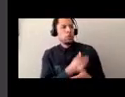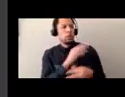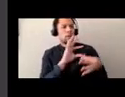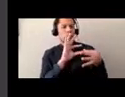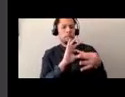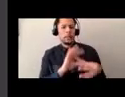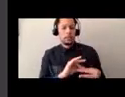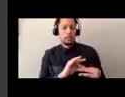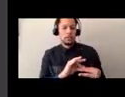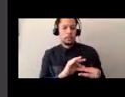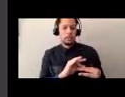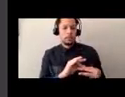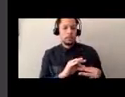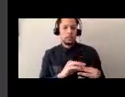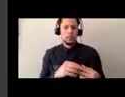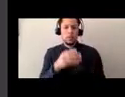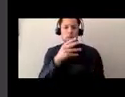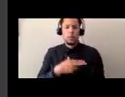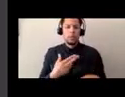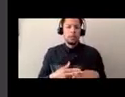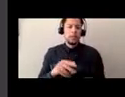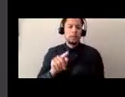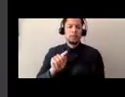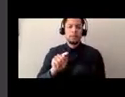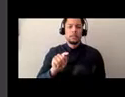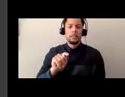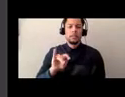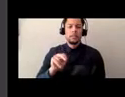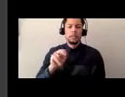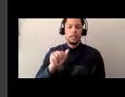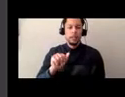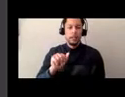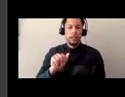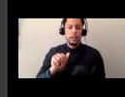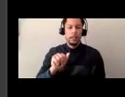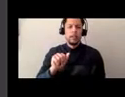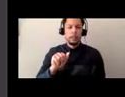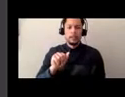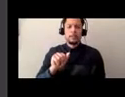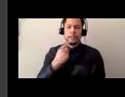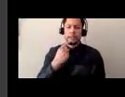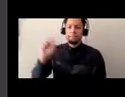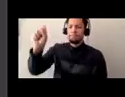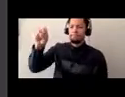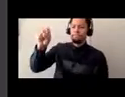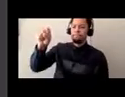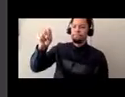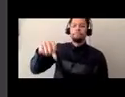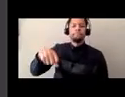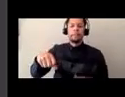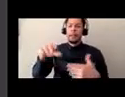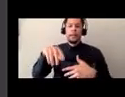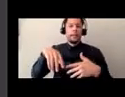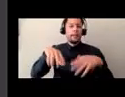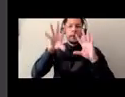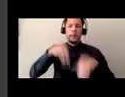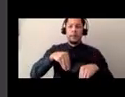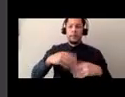Tina and Elaine are saying yep. It disappeared. I know. Yeah.